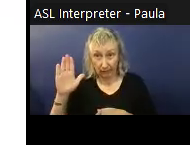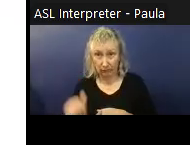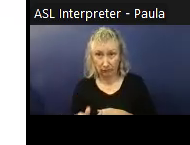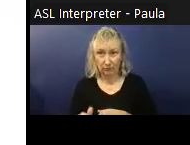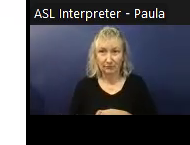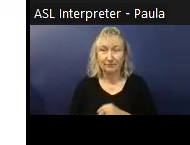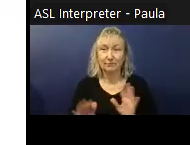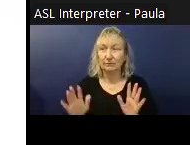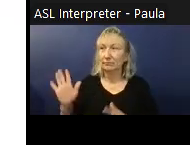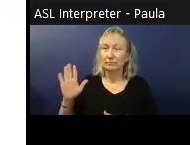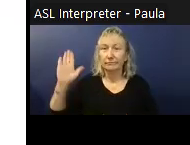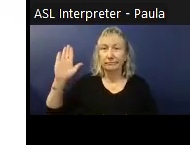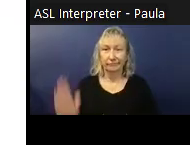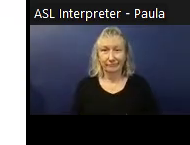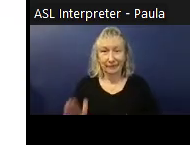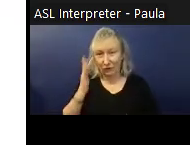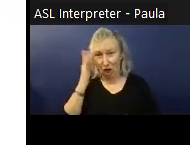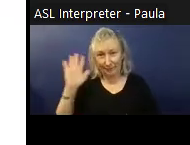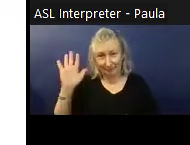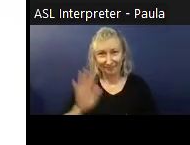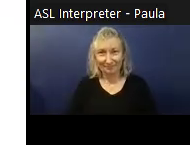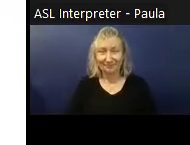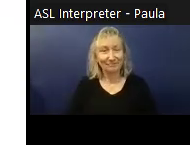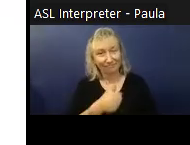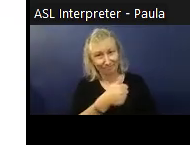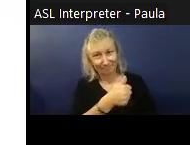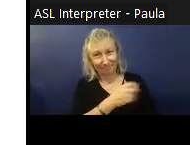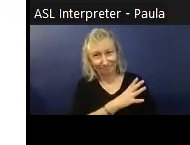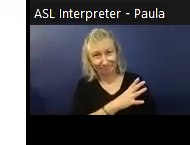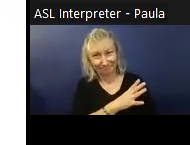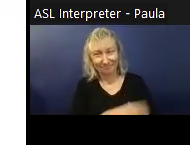No, sorry, I just didn't lower my hand. OK, no worries. Just wanted to make sure we got everything. Thank you.